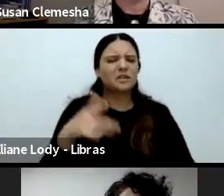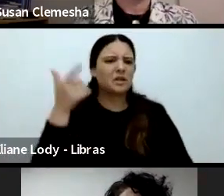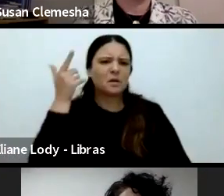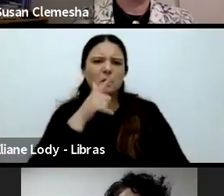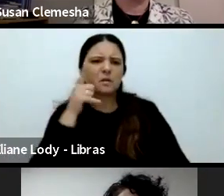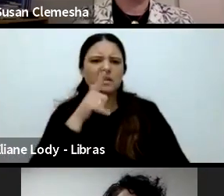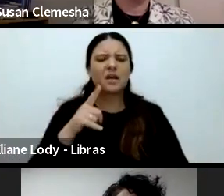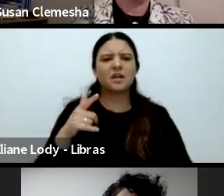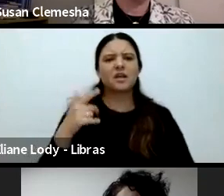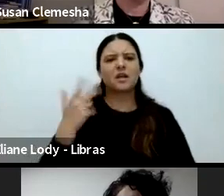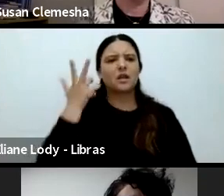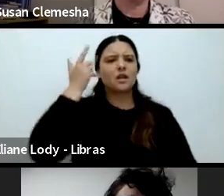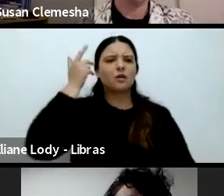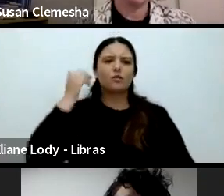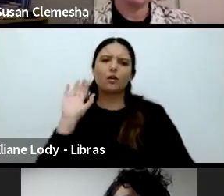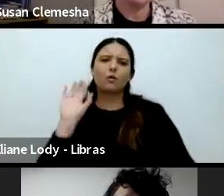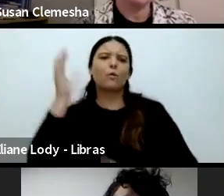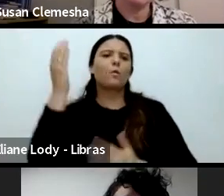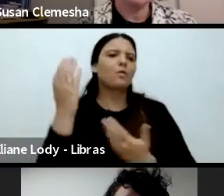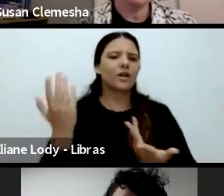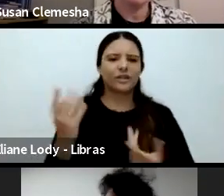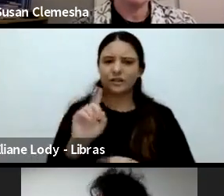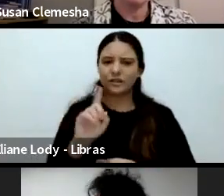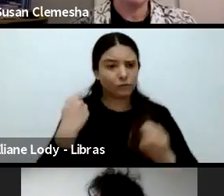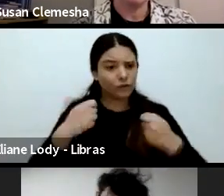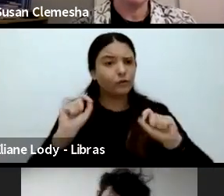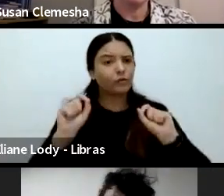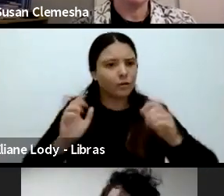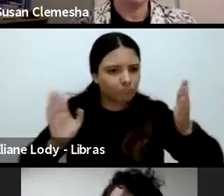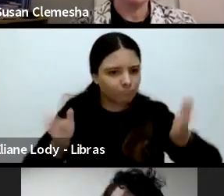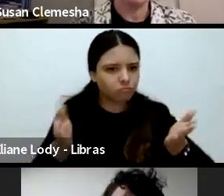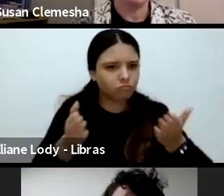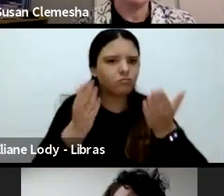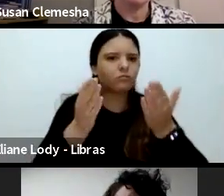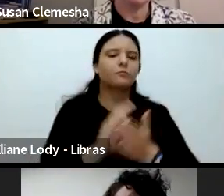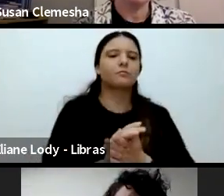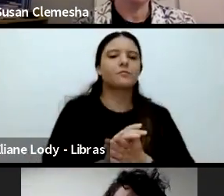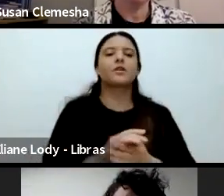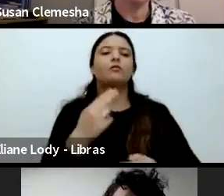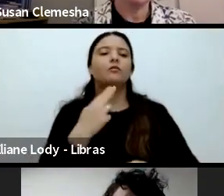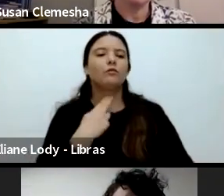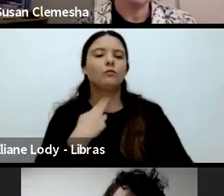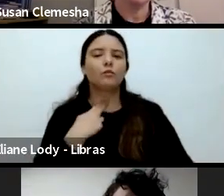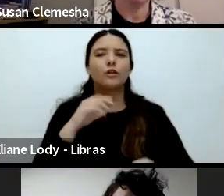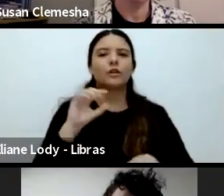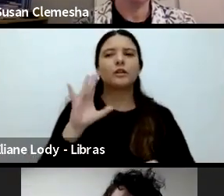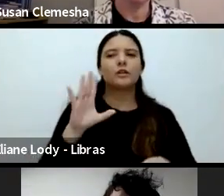they truly engage right it they truly engage, right. So, when I was talking before about conservatives and liberals, you can't have a synthesis one thing can't have a synthesis one